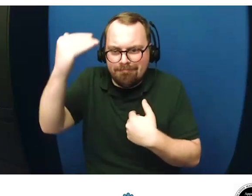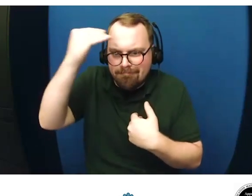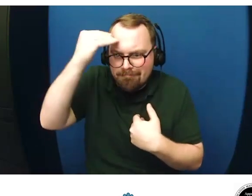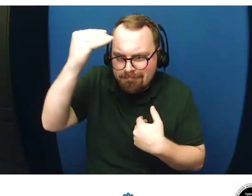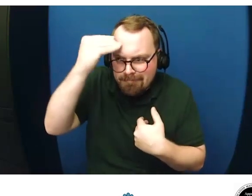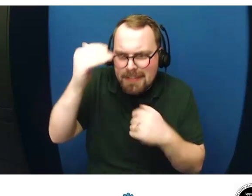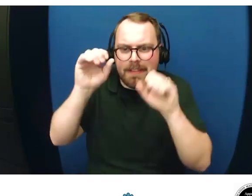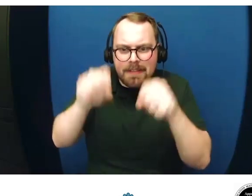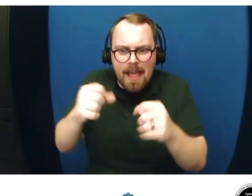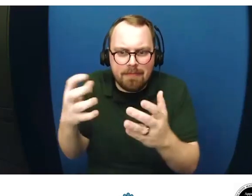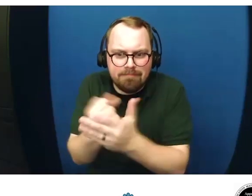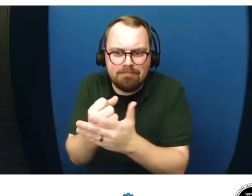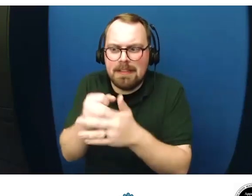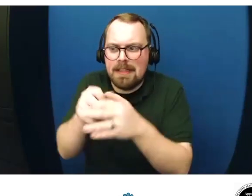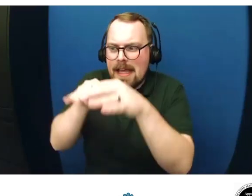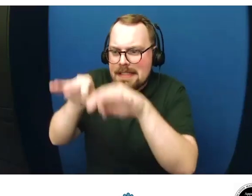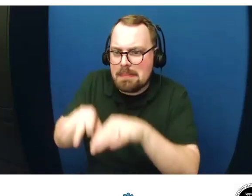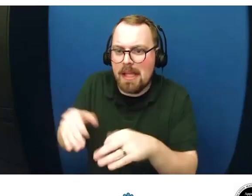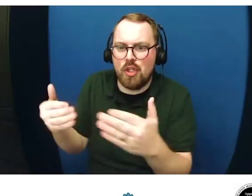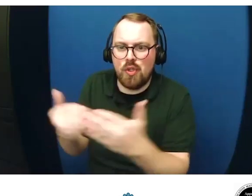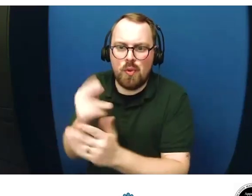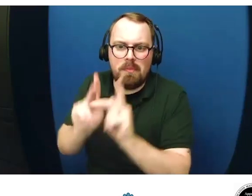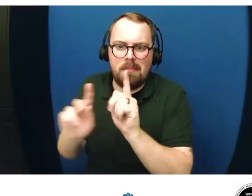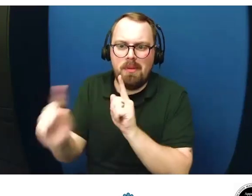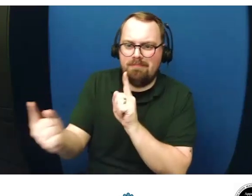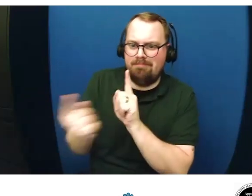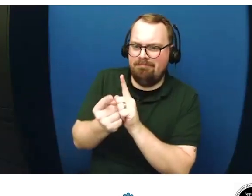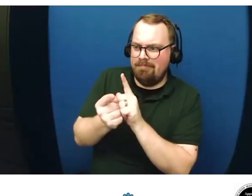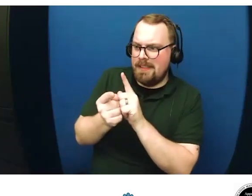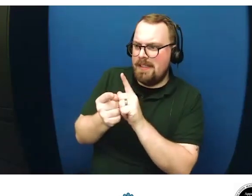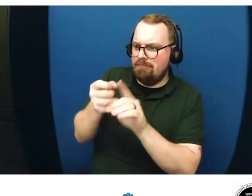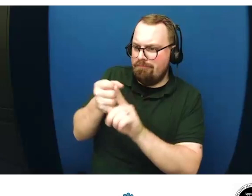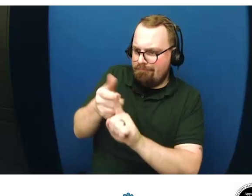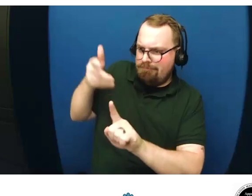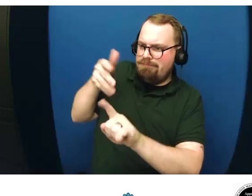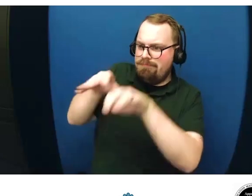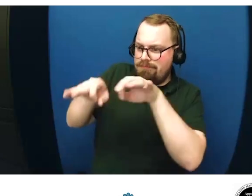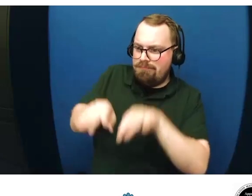to explain it to new people that they're interacting with as needed.